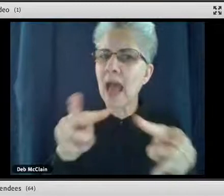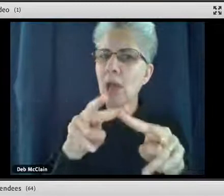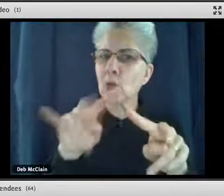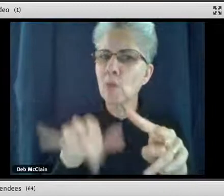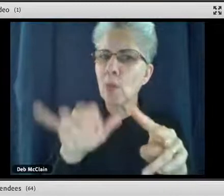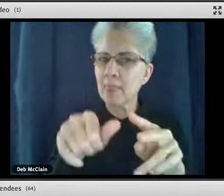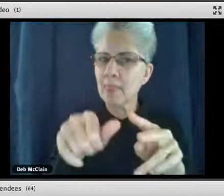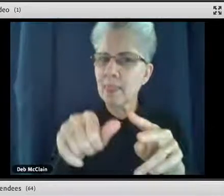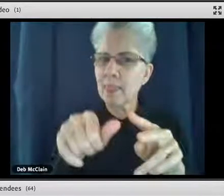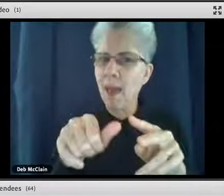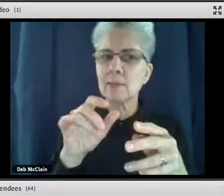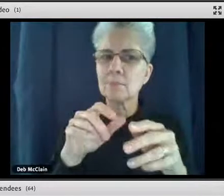for that particular fixed field.